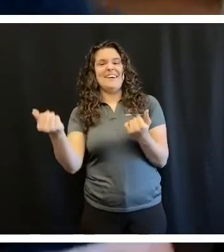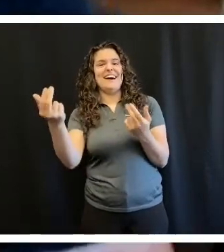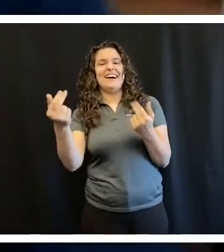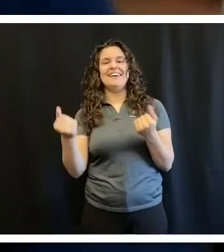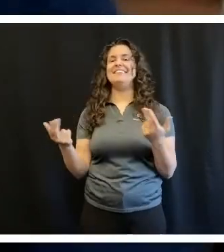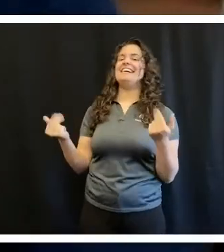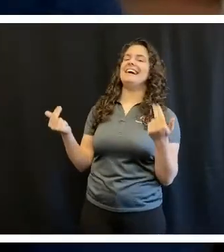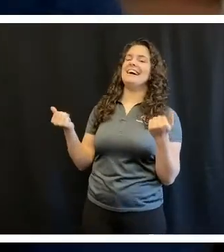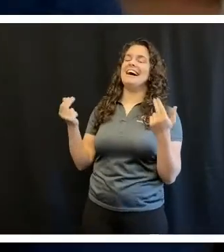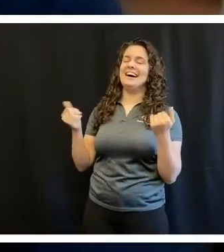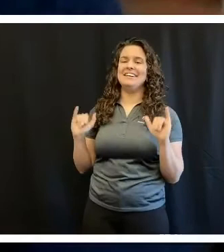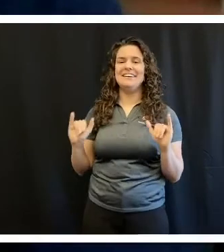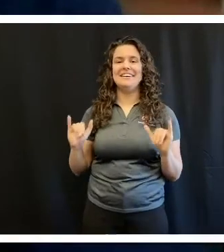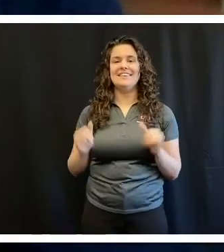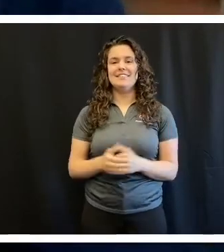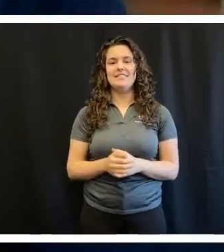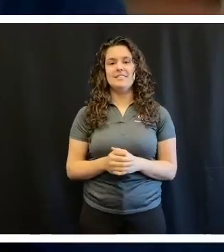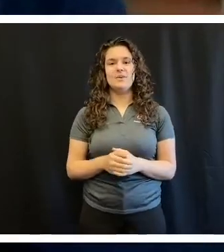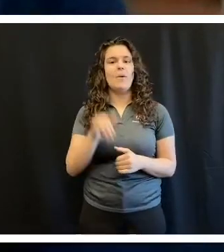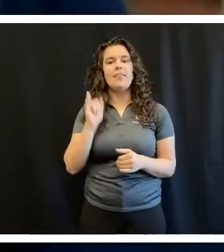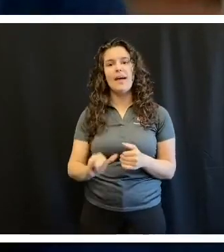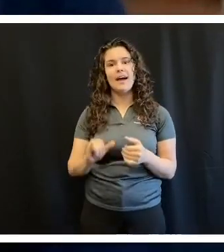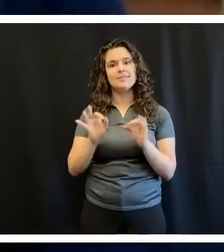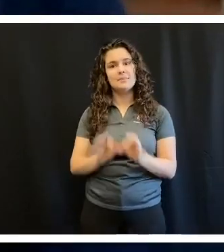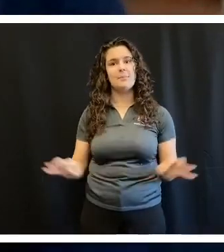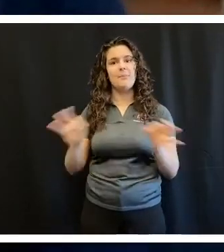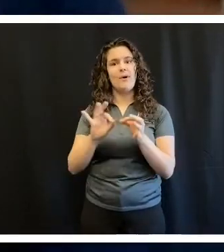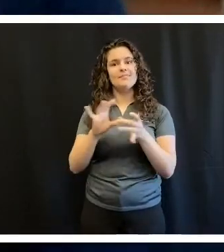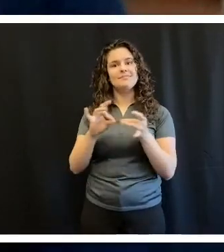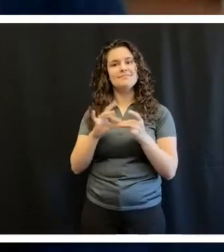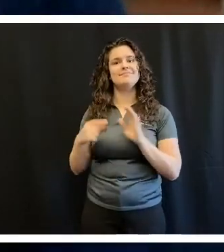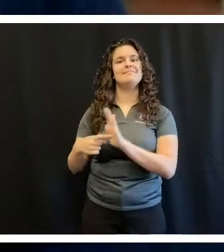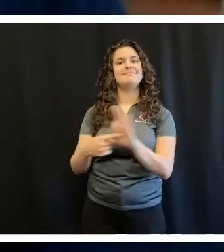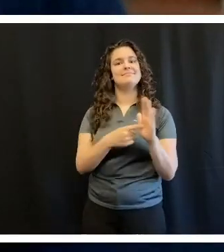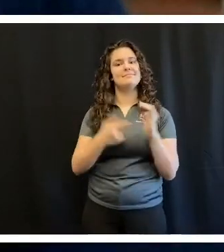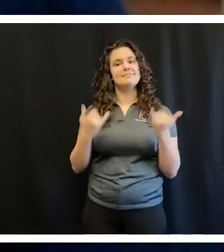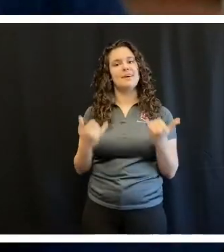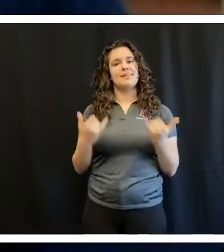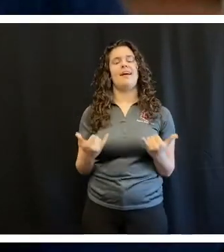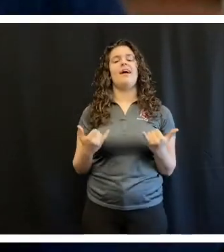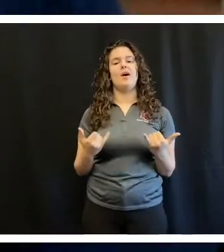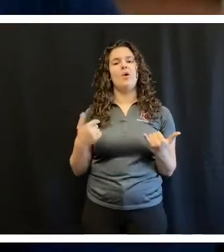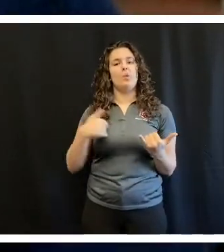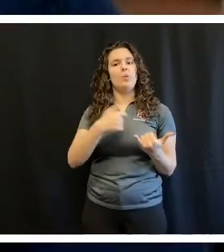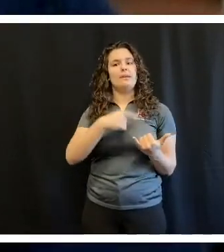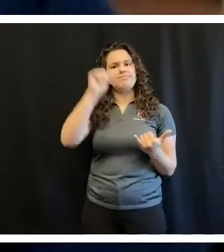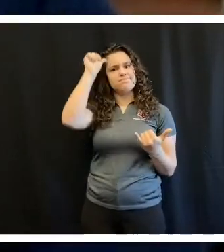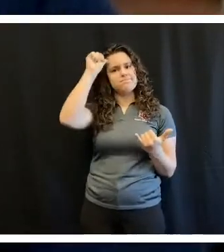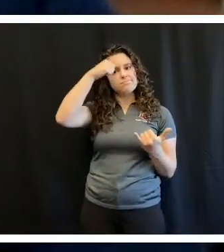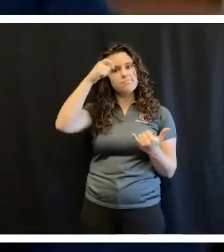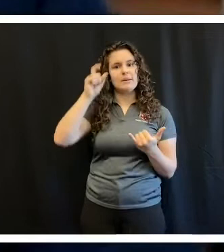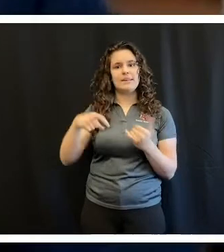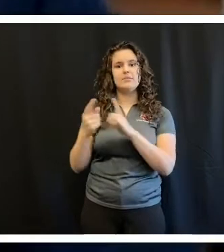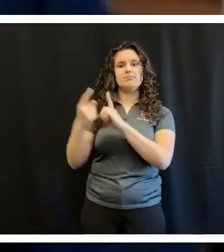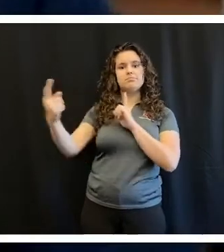It's a message that everybody needs to know right now. [Kenneth] Yep. We got to be reminded that we need to wash our hands, keep that social distancing at six feet or more.